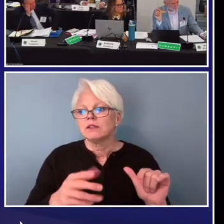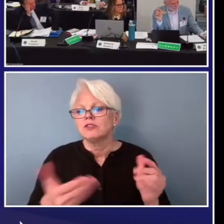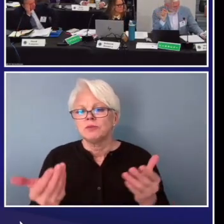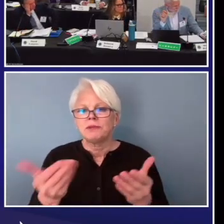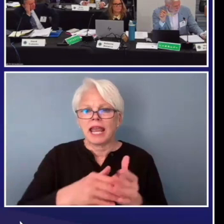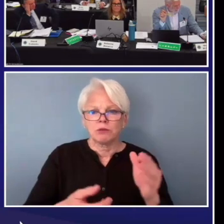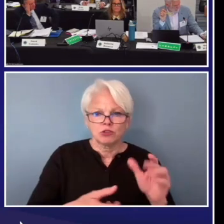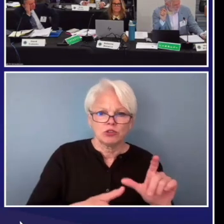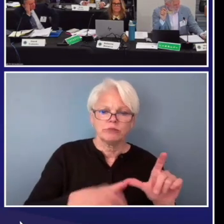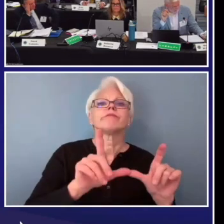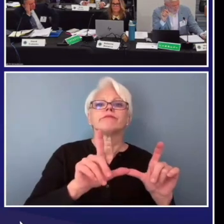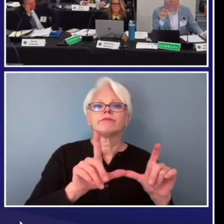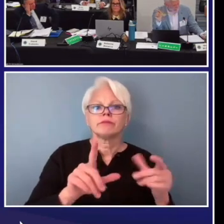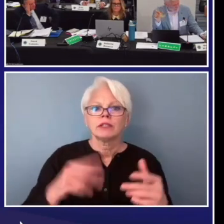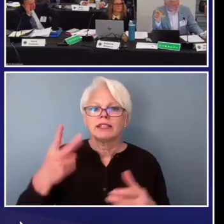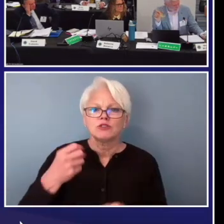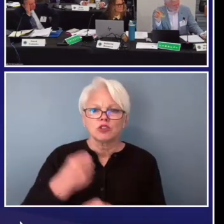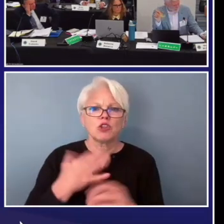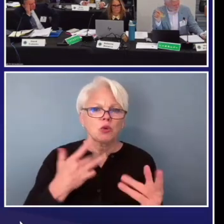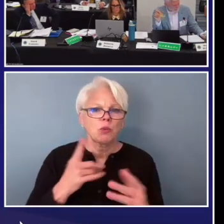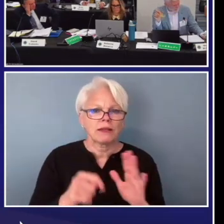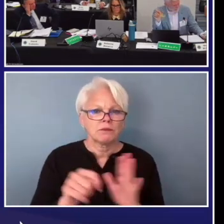two-year waiting period to regain your eligibility to participate in federal financial aid?